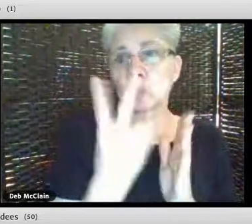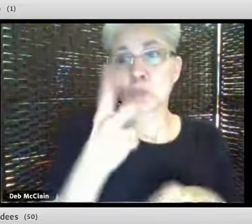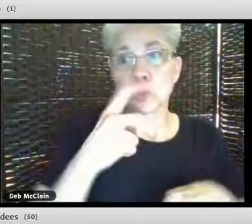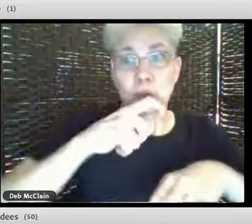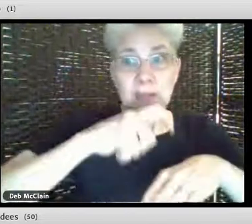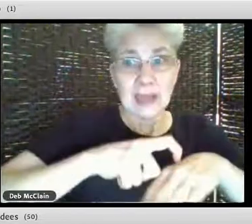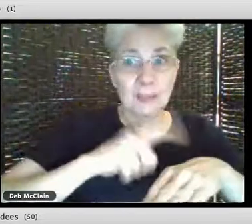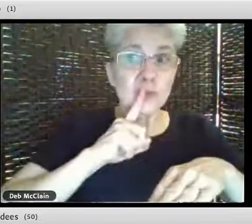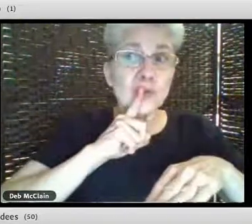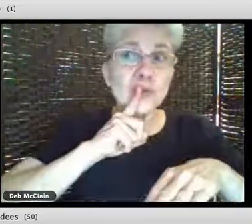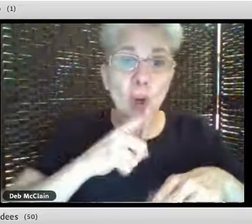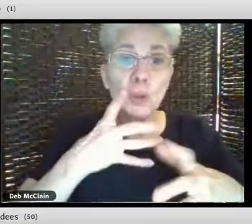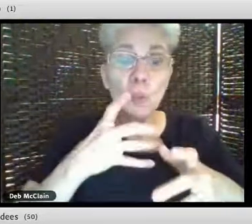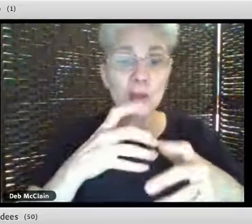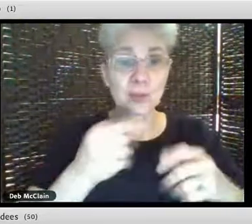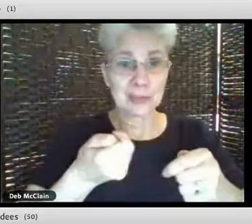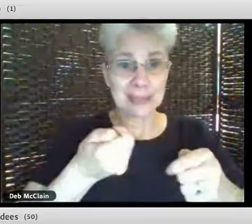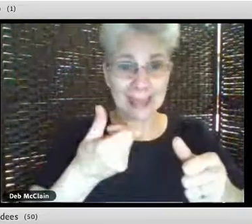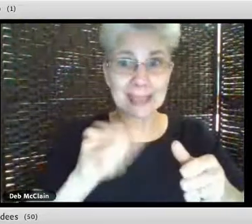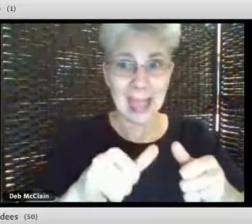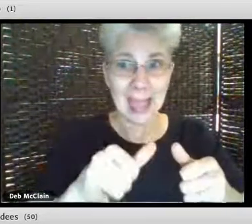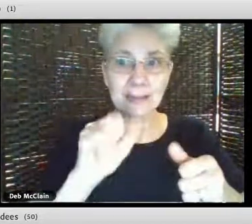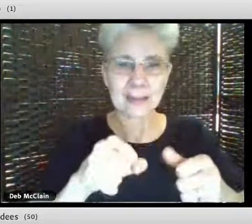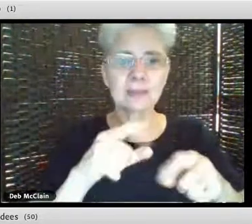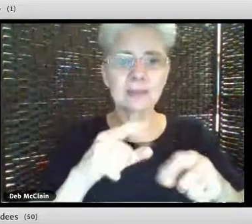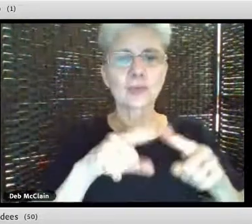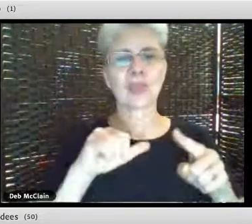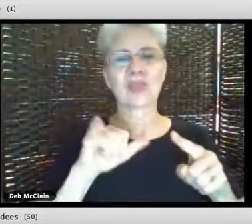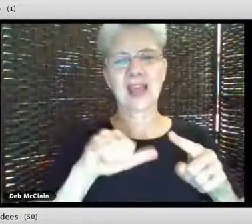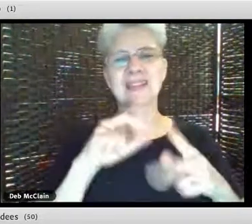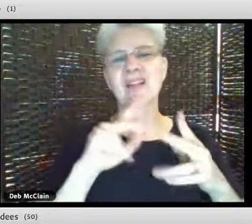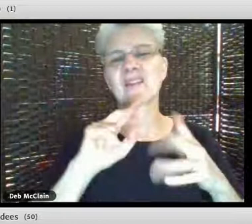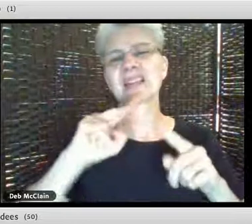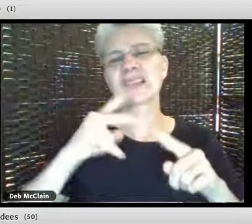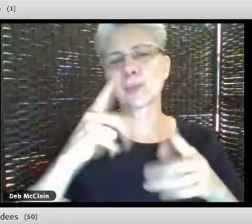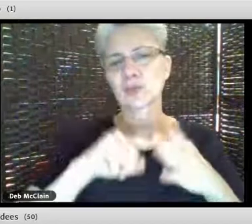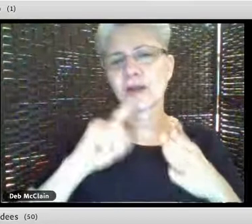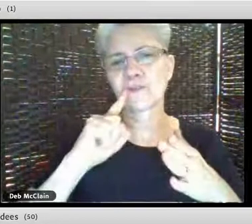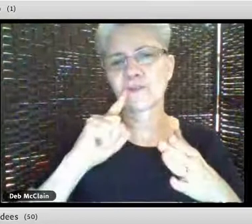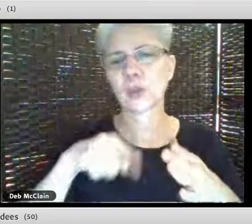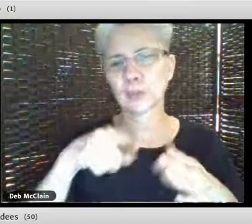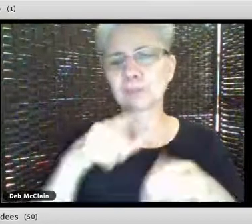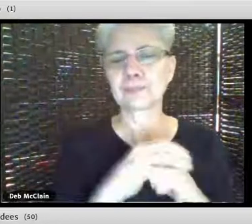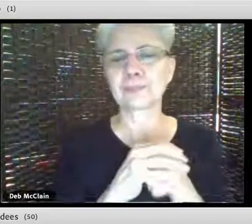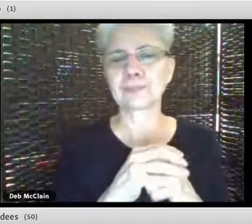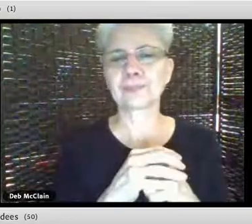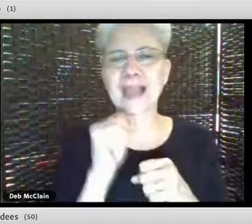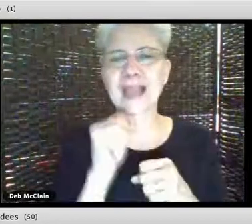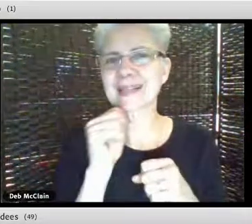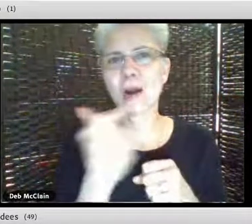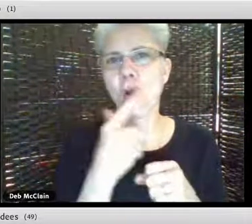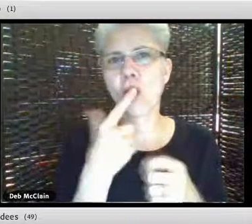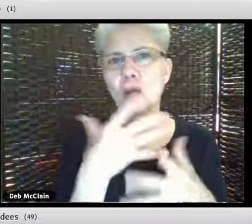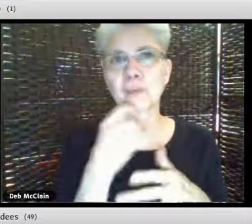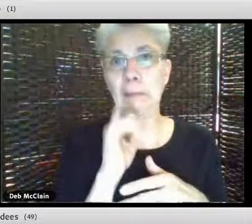if you're sure you want to do that, so that's kind of a check for you, too, so all is not lost if you accidentally delete something,